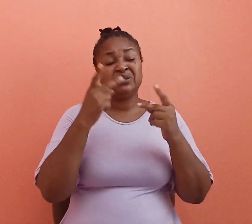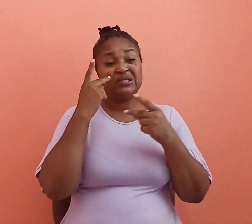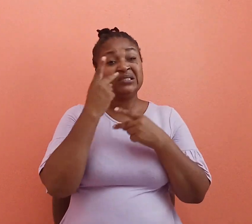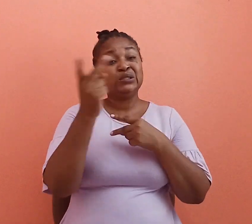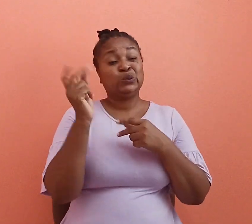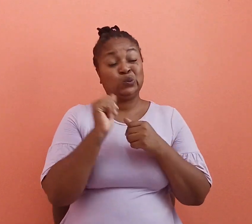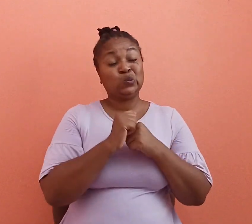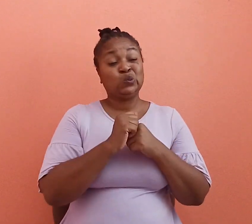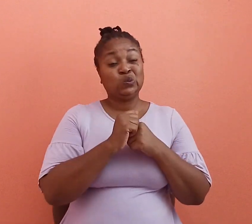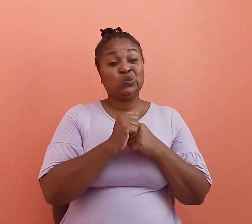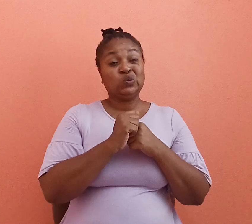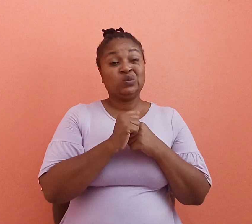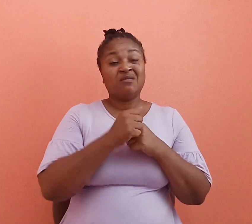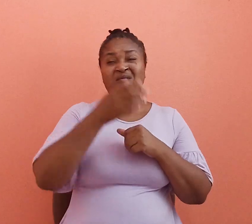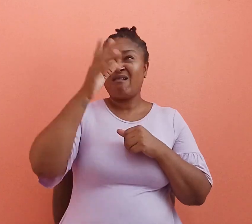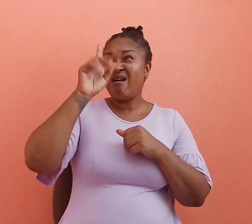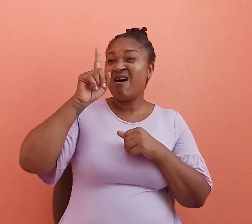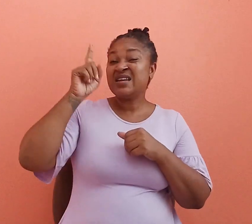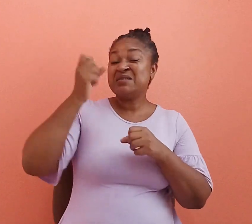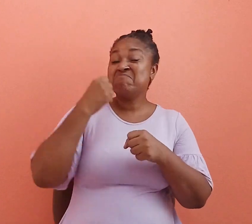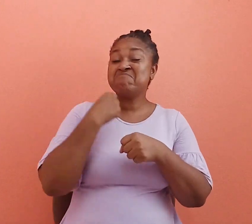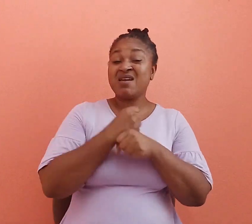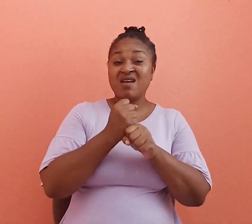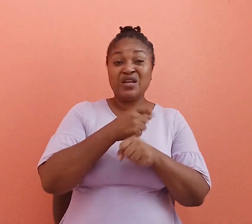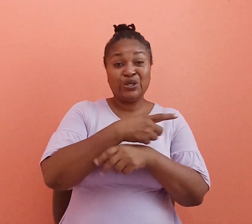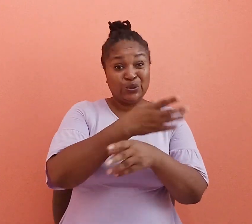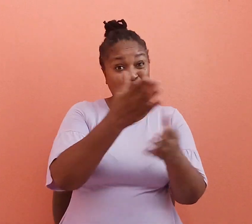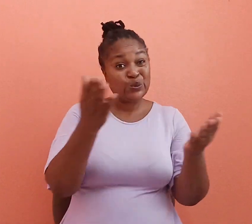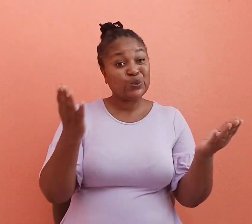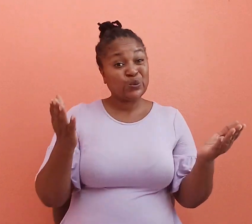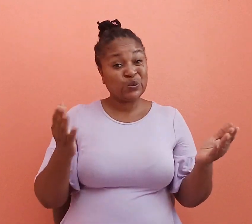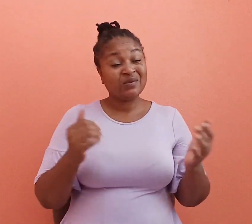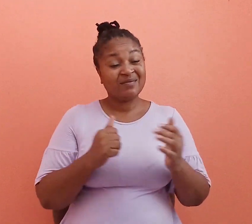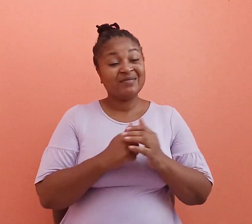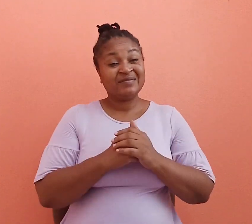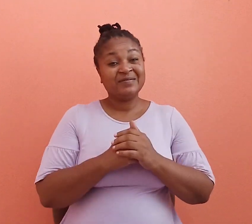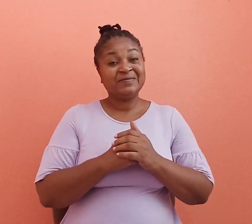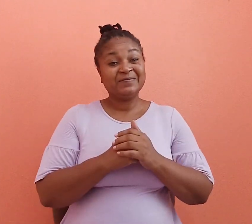God made you